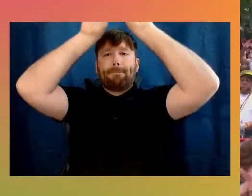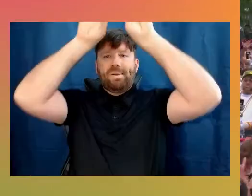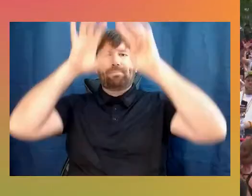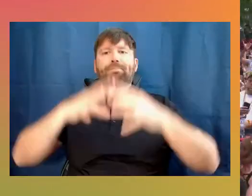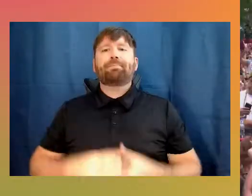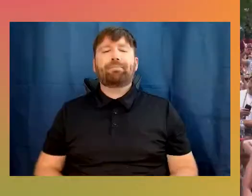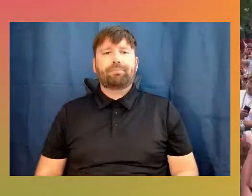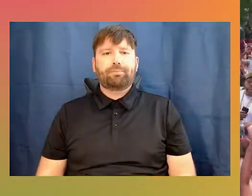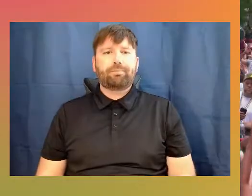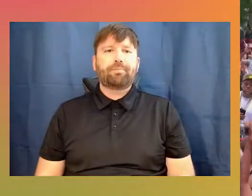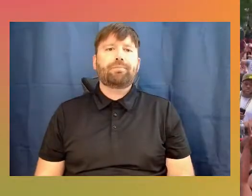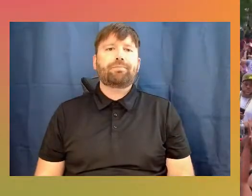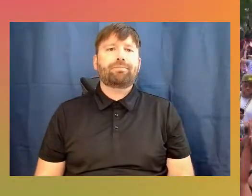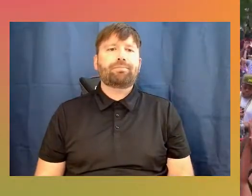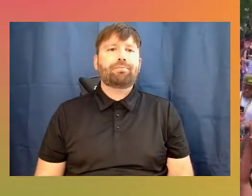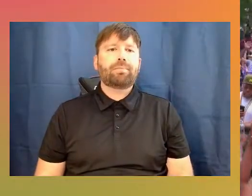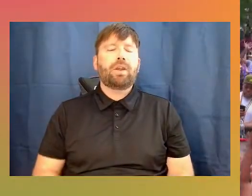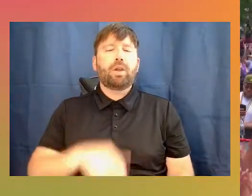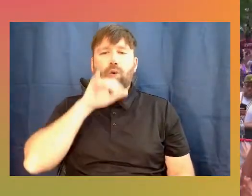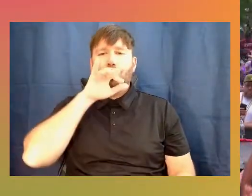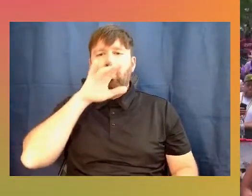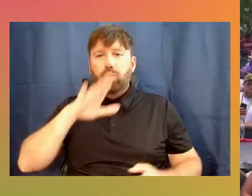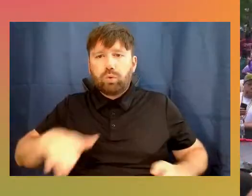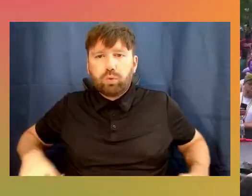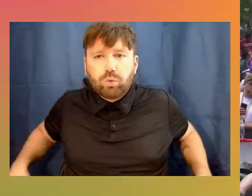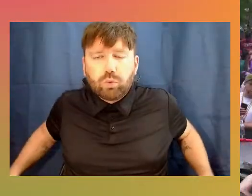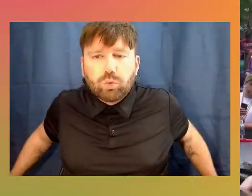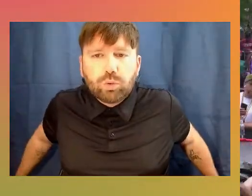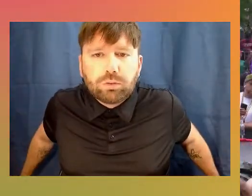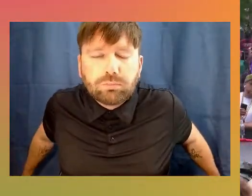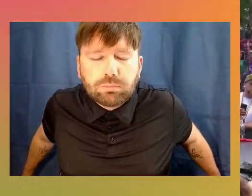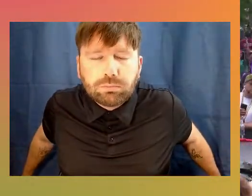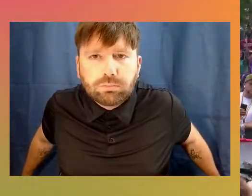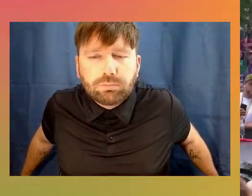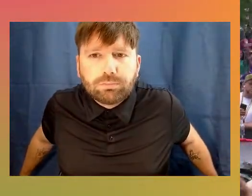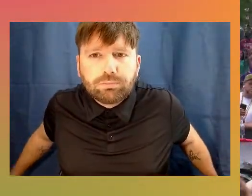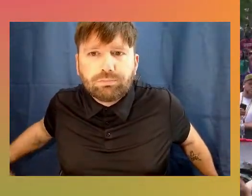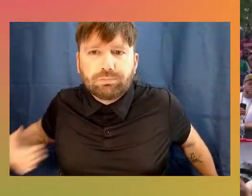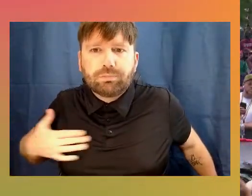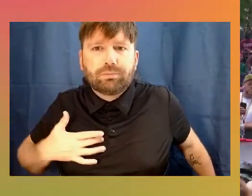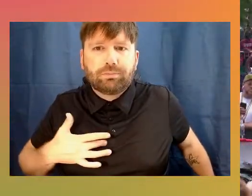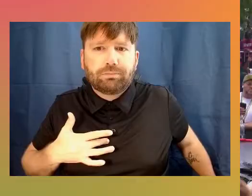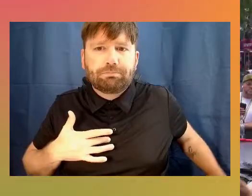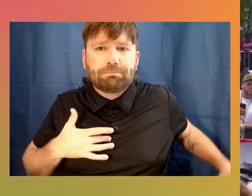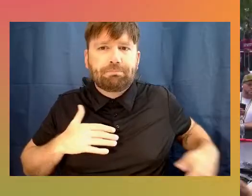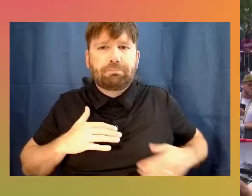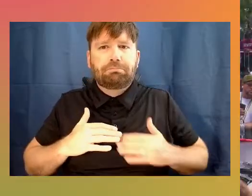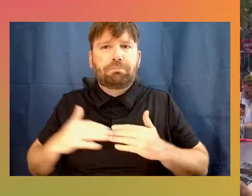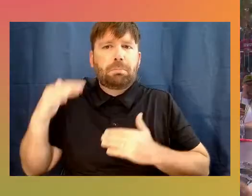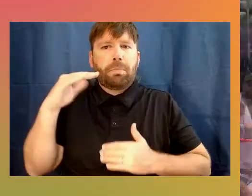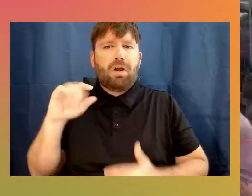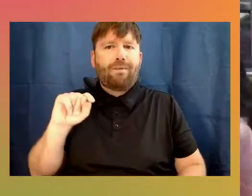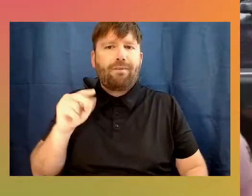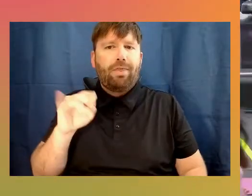RIGHT AWAY INHALE CRESCENT POSE.